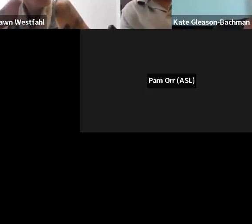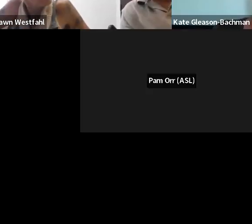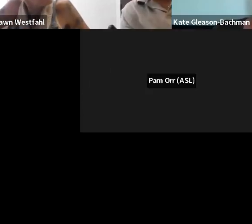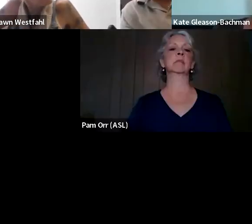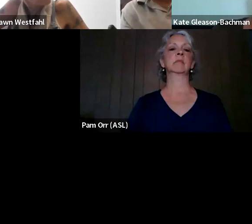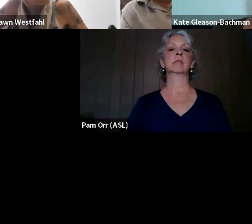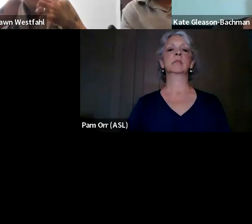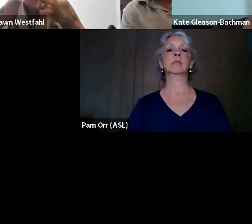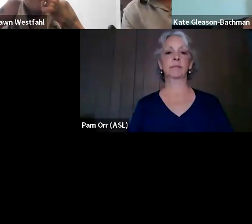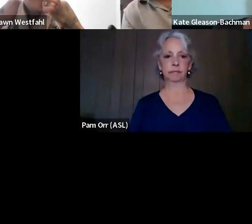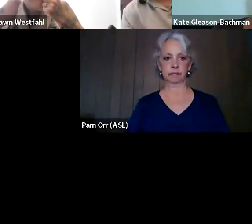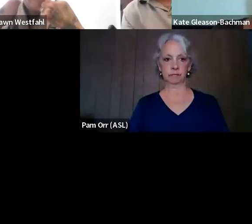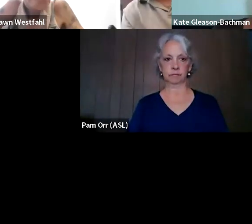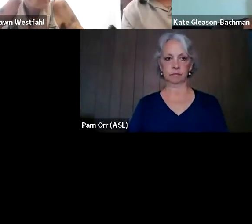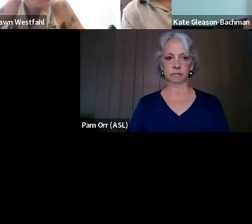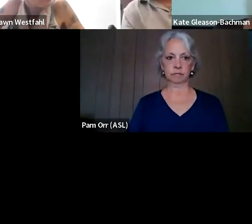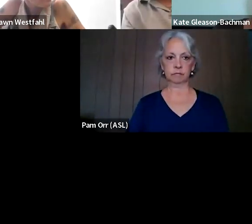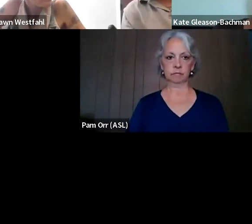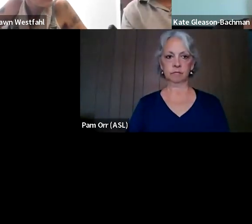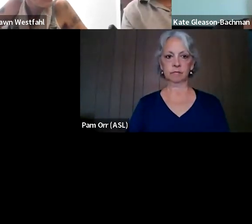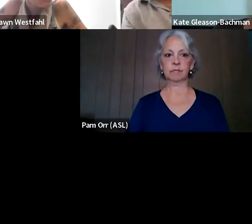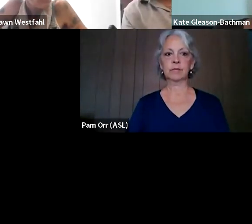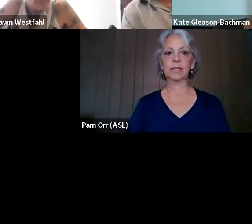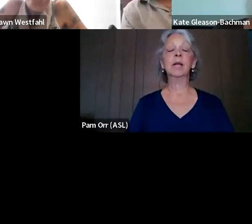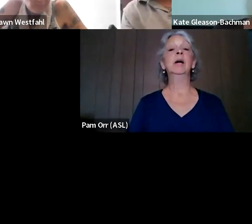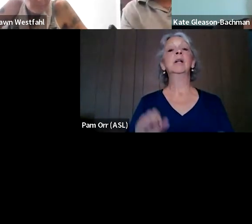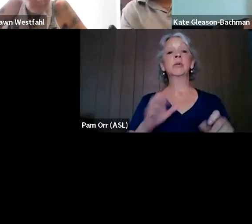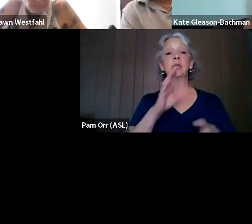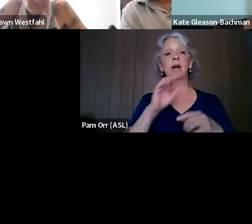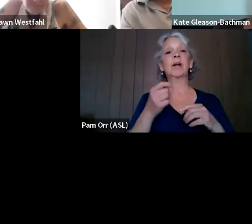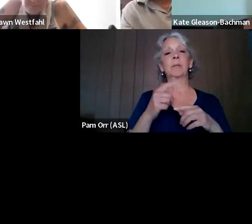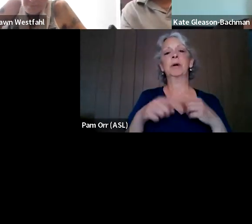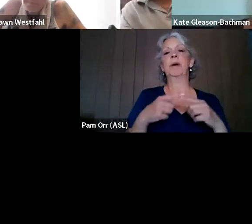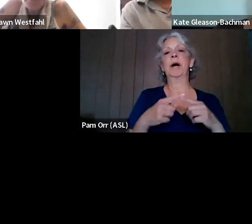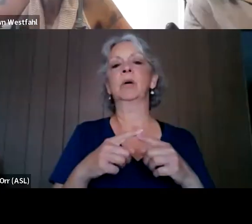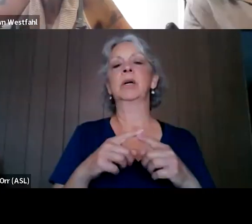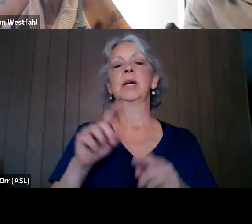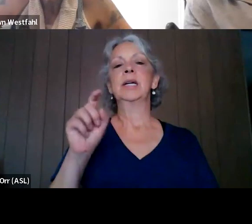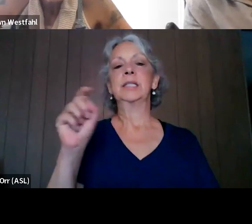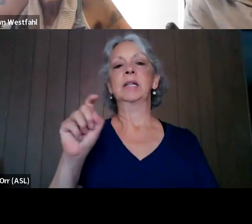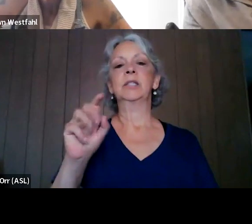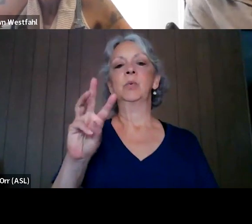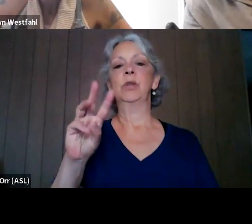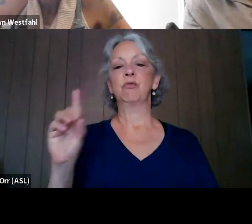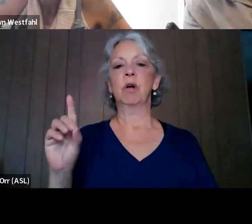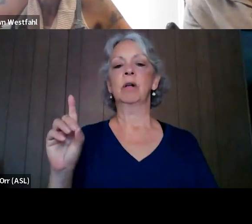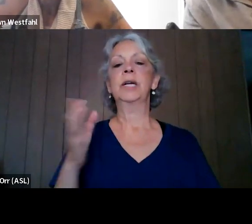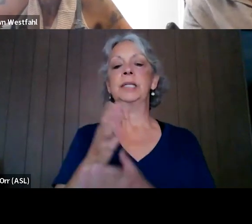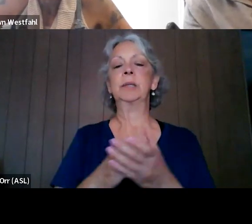Brooke, can you talk a little bit about the xylazine withdrawal, and what are some of those symptoms?